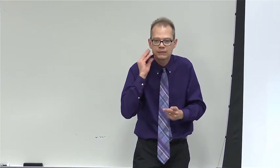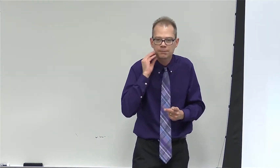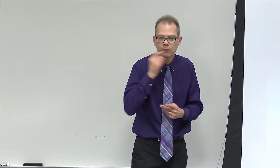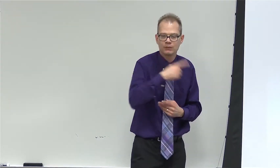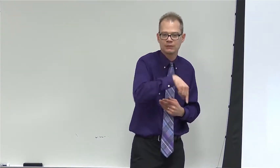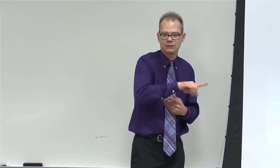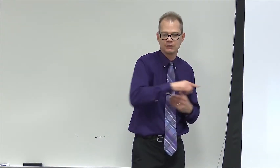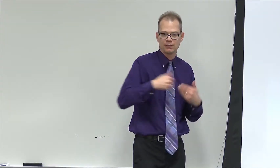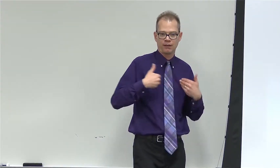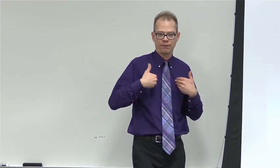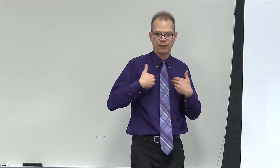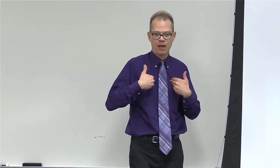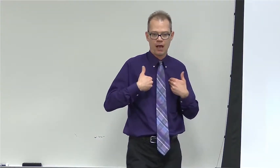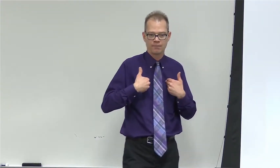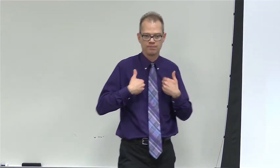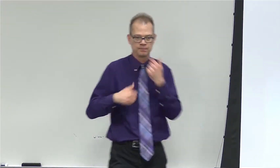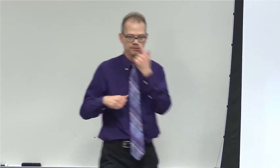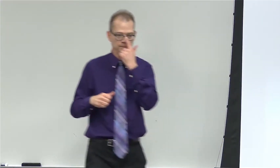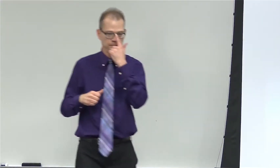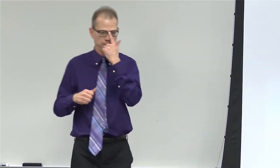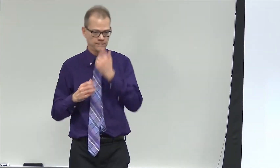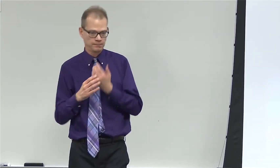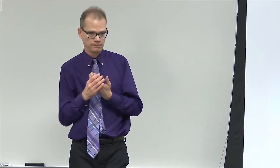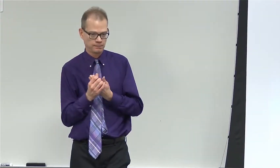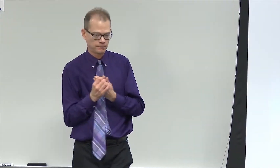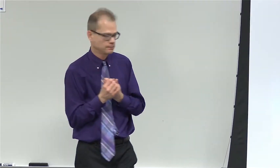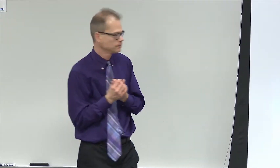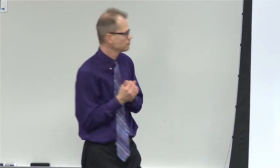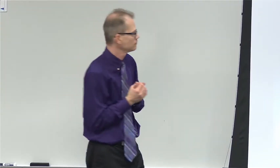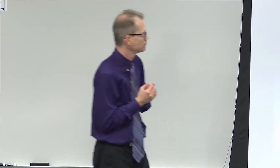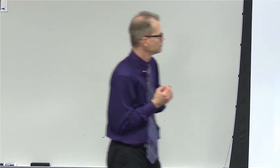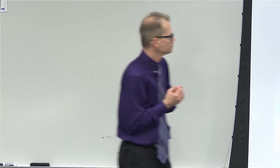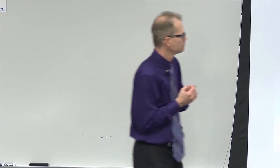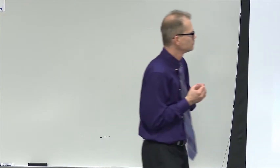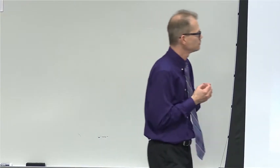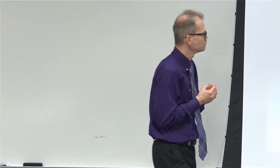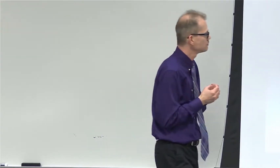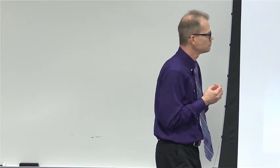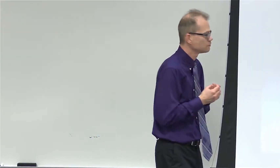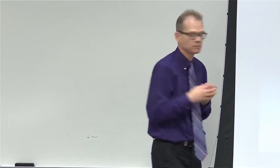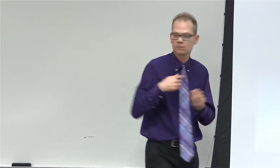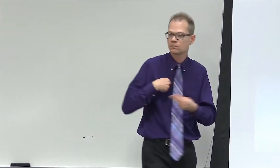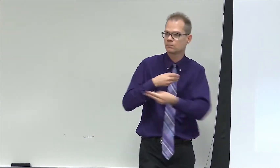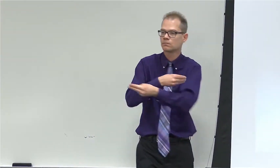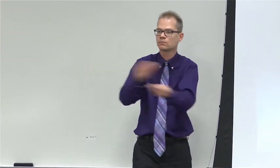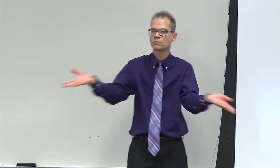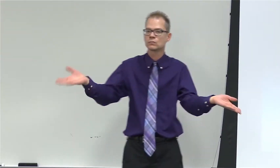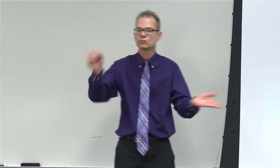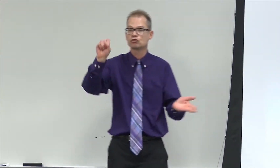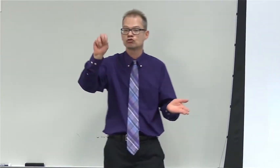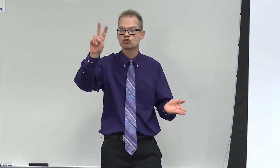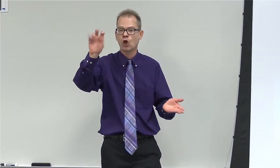I got a grant to study the clinical experiences of parents with deaf children.